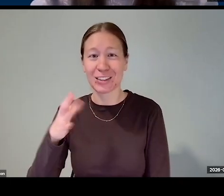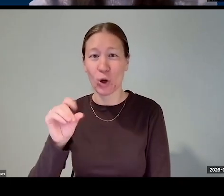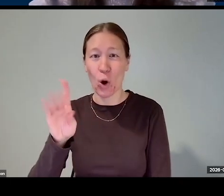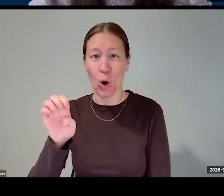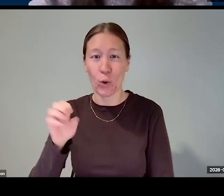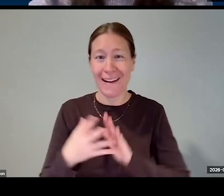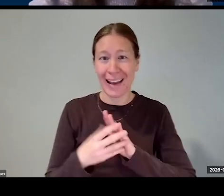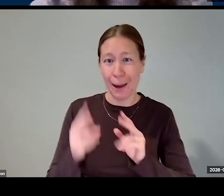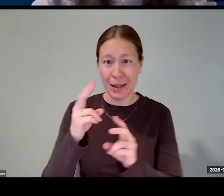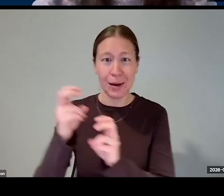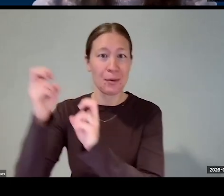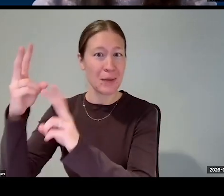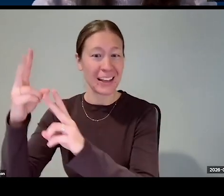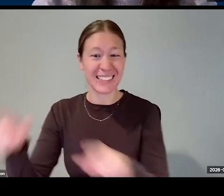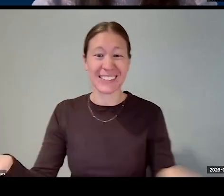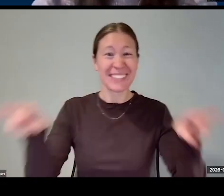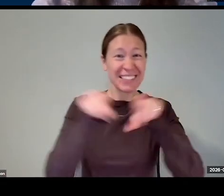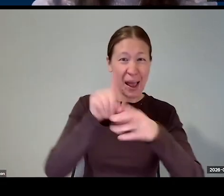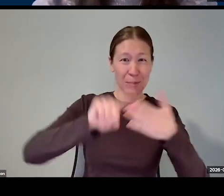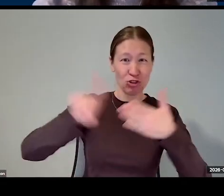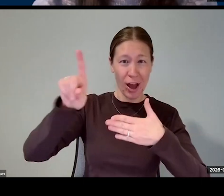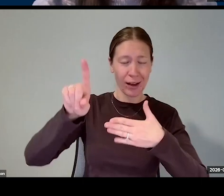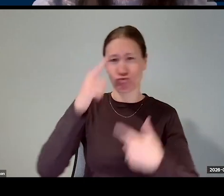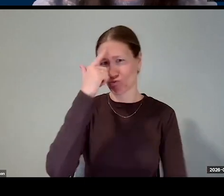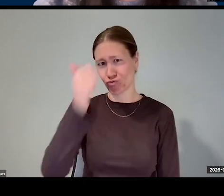It does the same exact check, so do whichever's easiest for you.